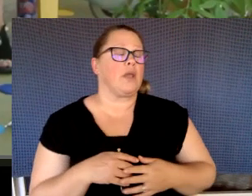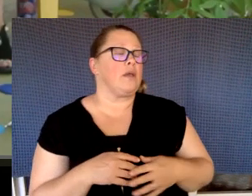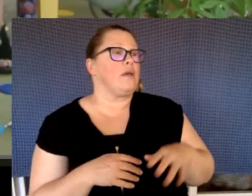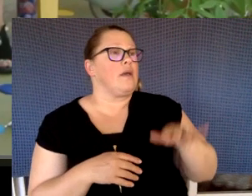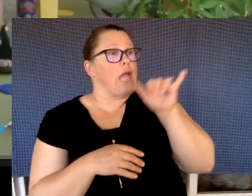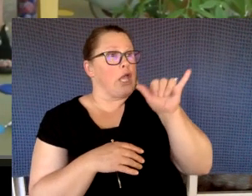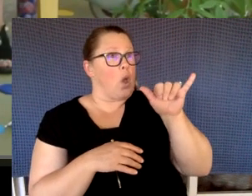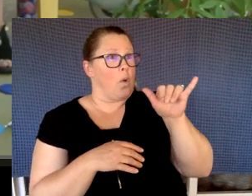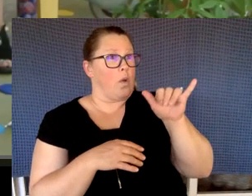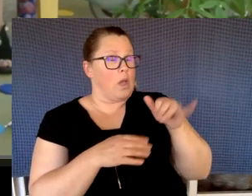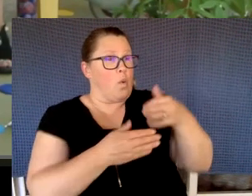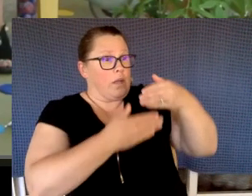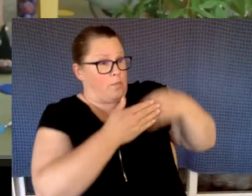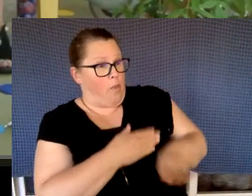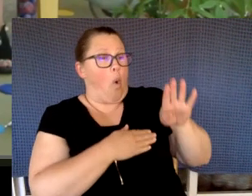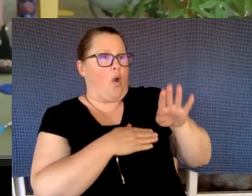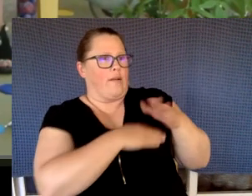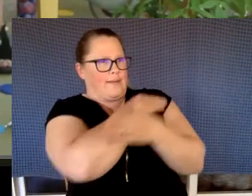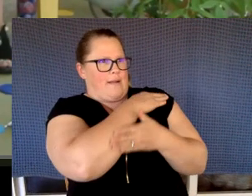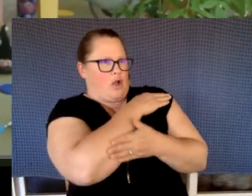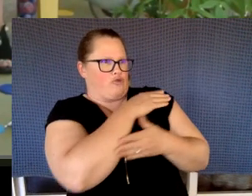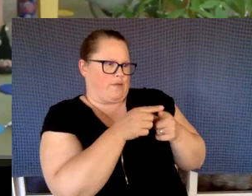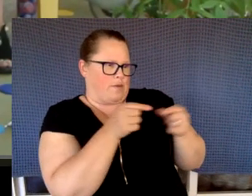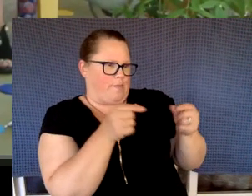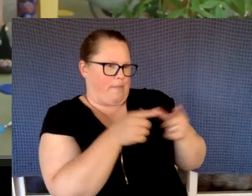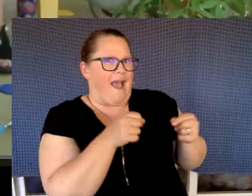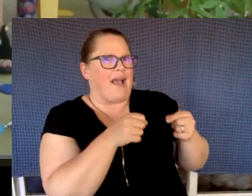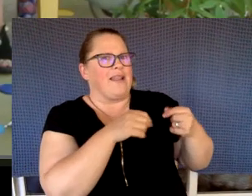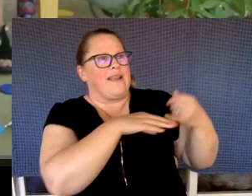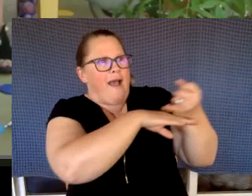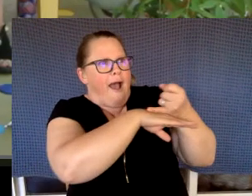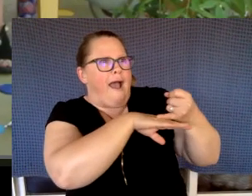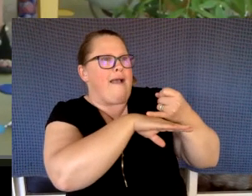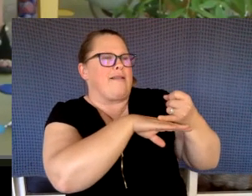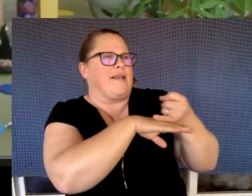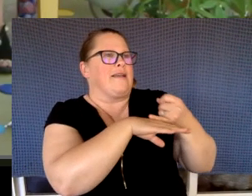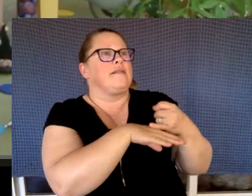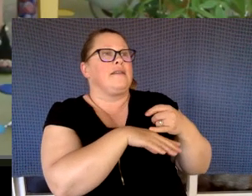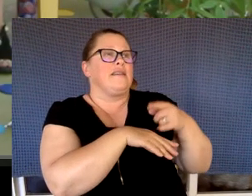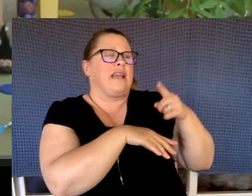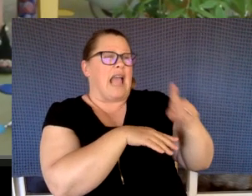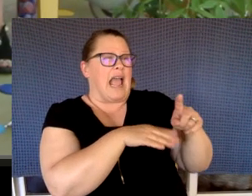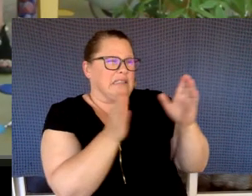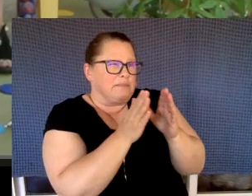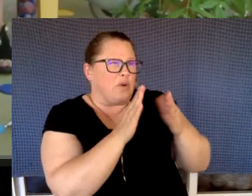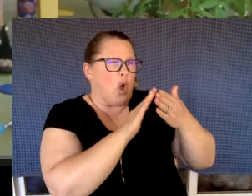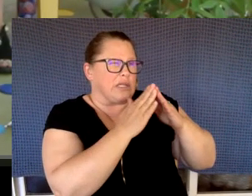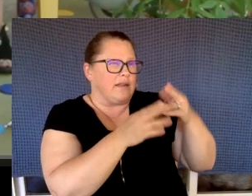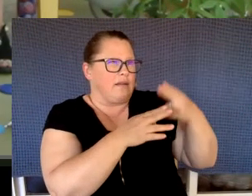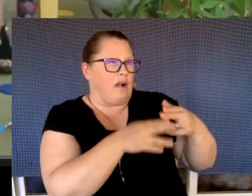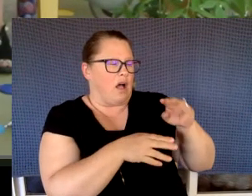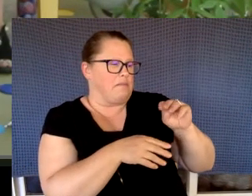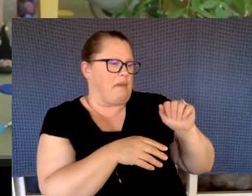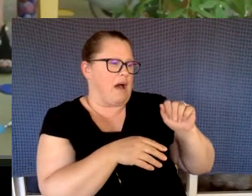Yayoi was born in the country of Japan on the island of Honshu in a town called Matsumoto City. An old palace